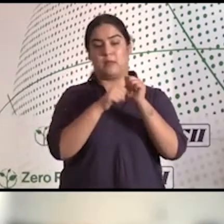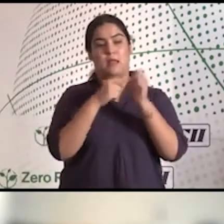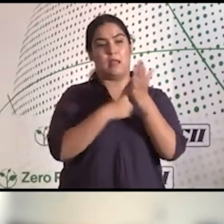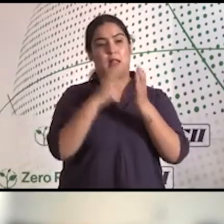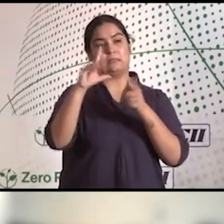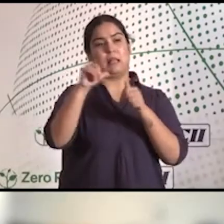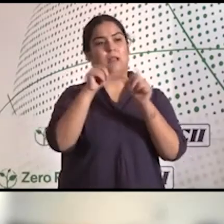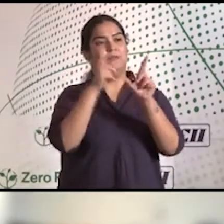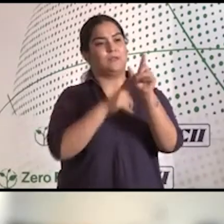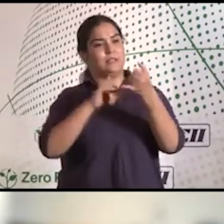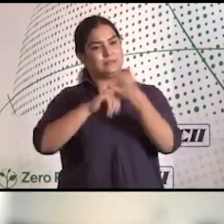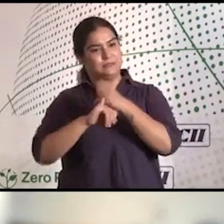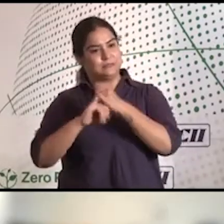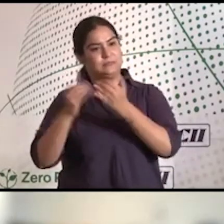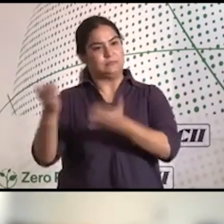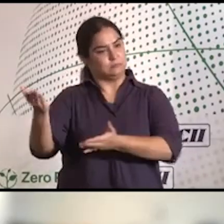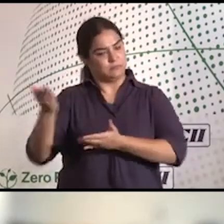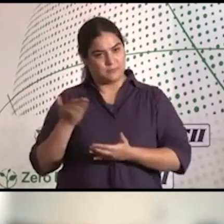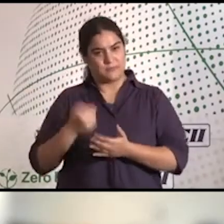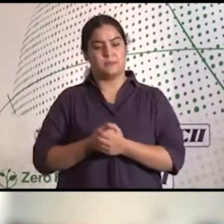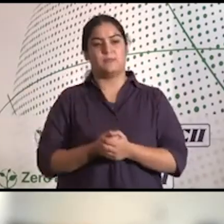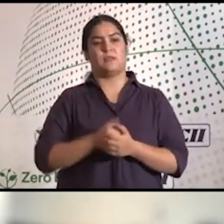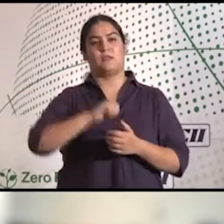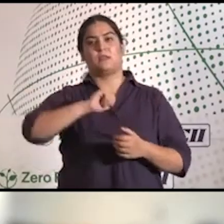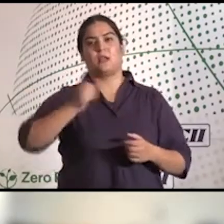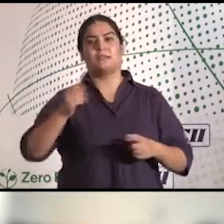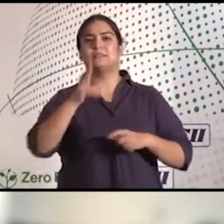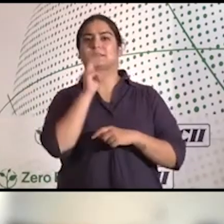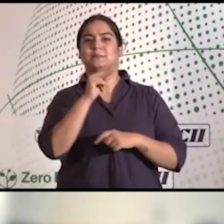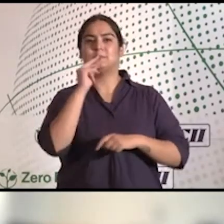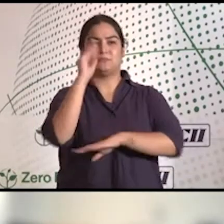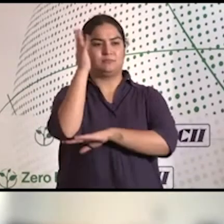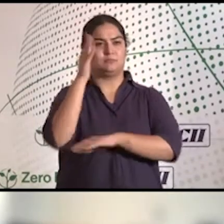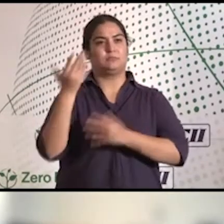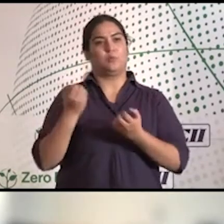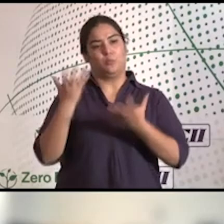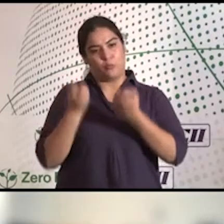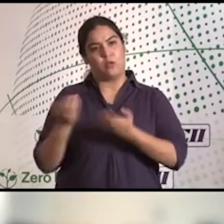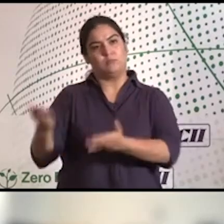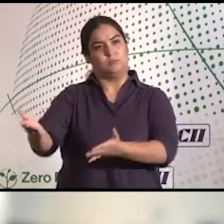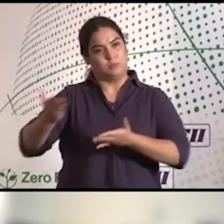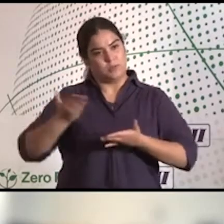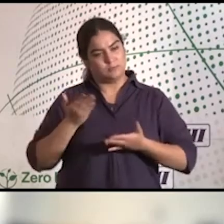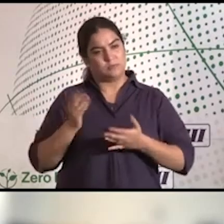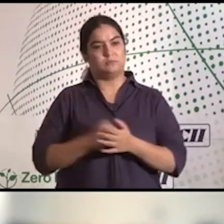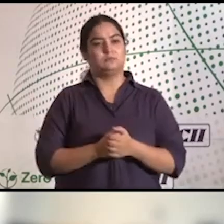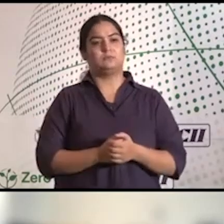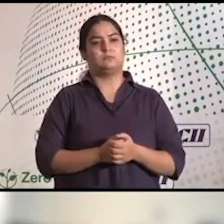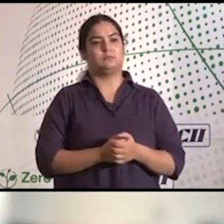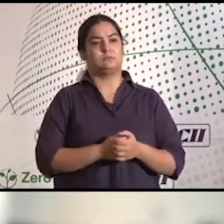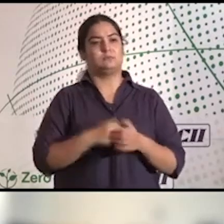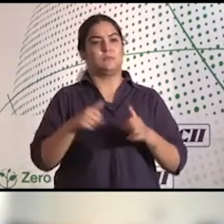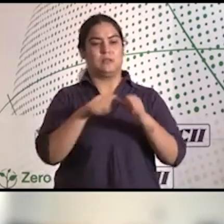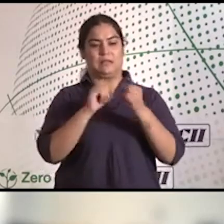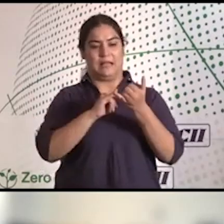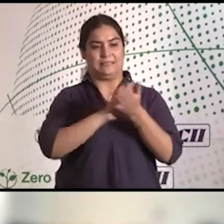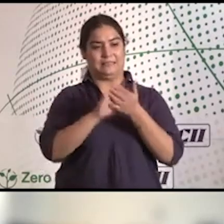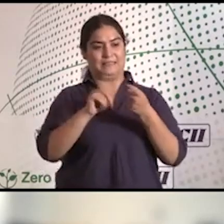I would also like to invite other esteemed speakers on stage. Ms.. Aziza Ahmed, Head of Operations,